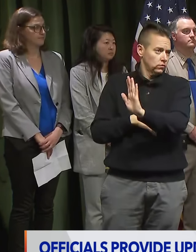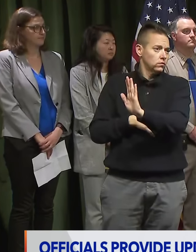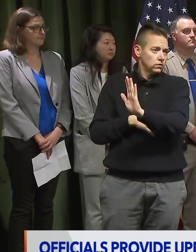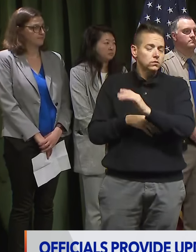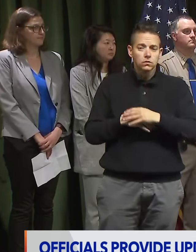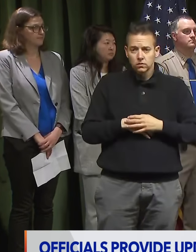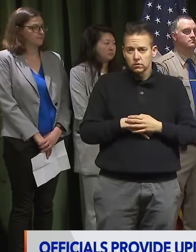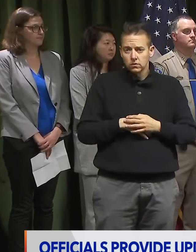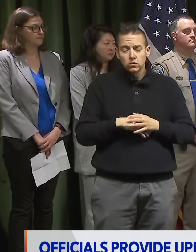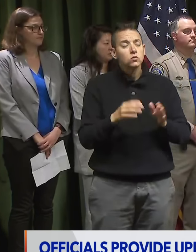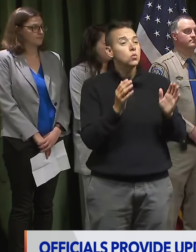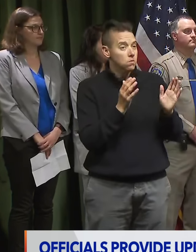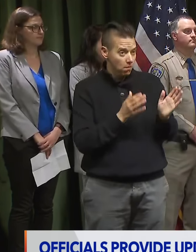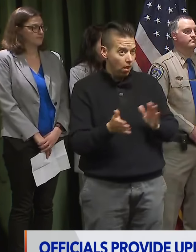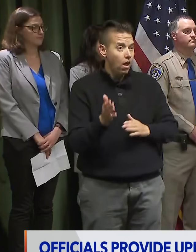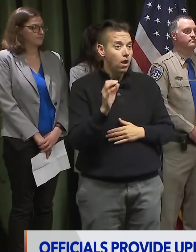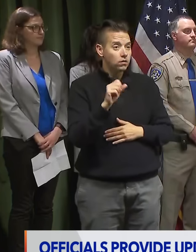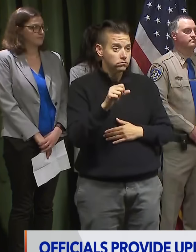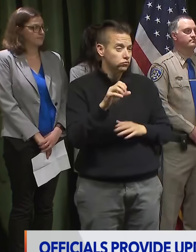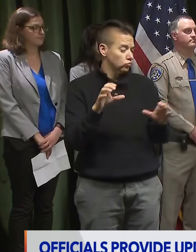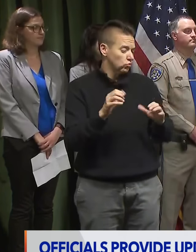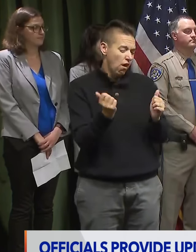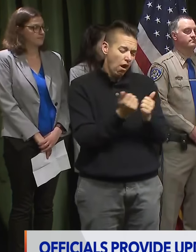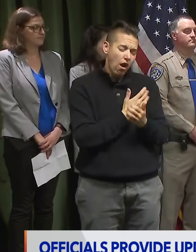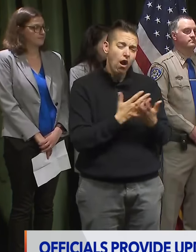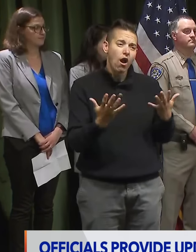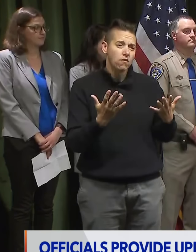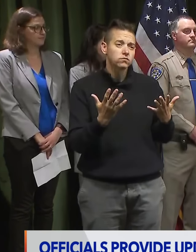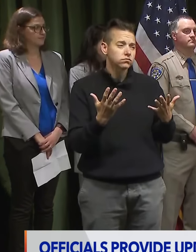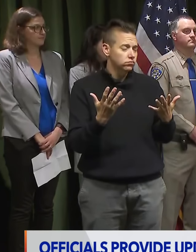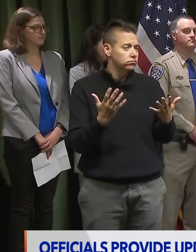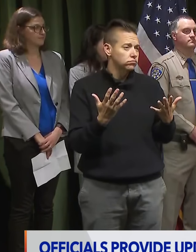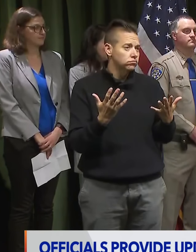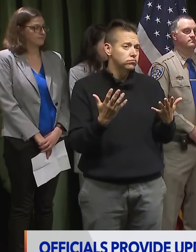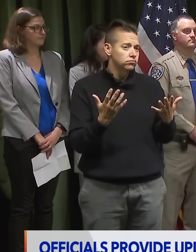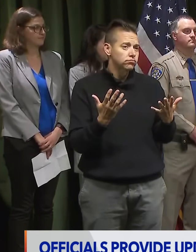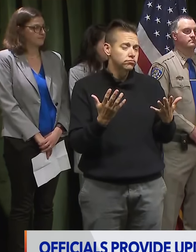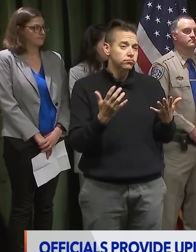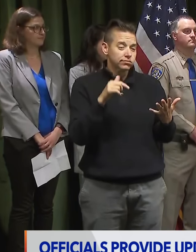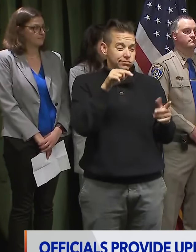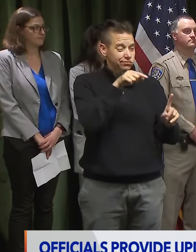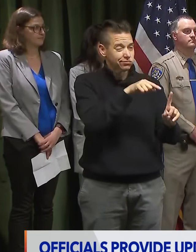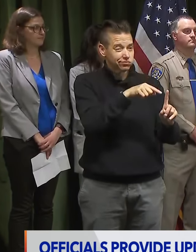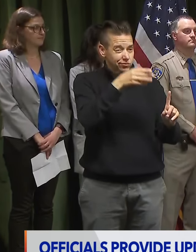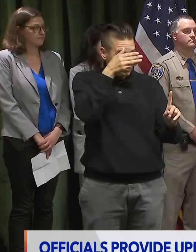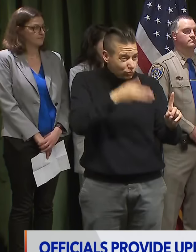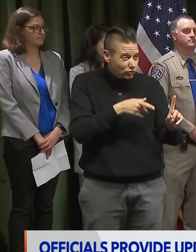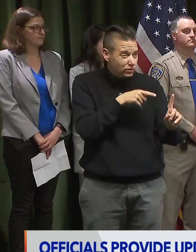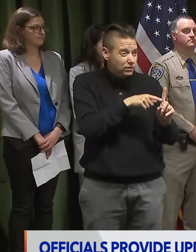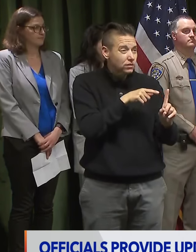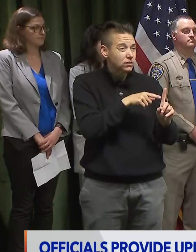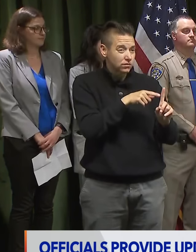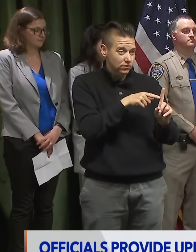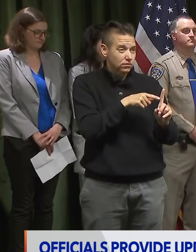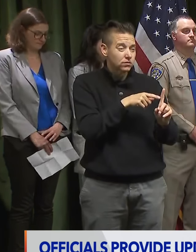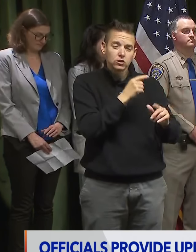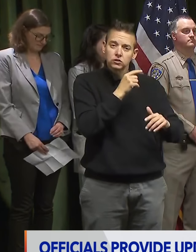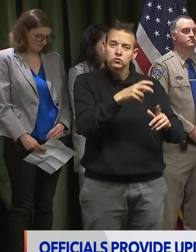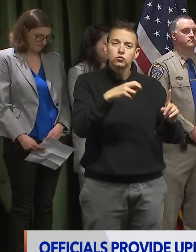OF THE DETAILED INFORMATION WILL BE GIVEN IN COURT. AND AND PLAN ON ON DOING